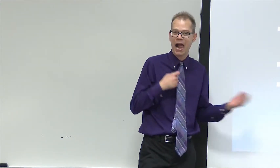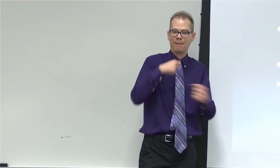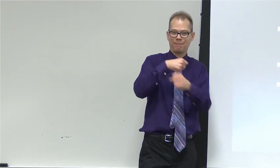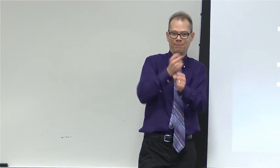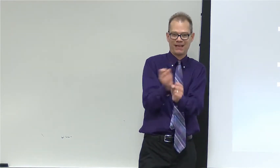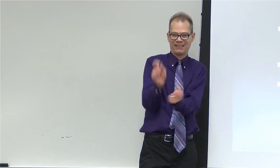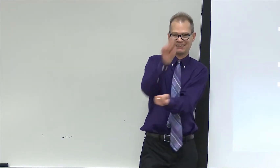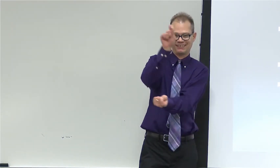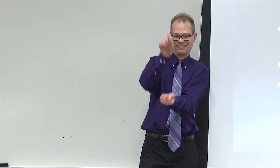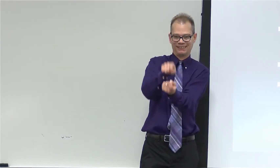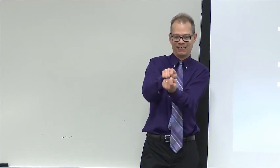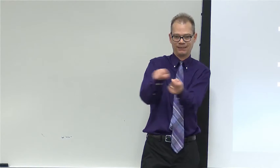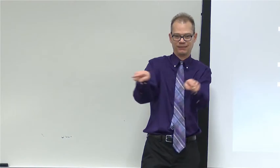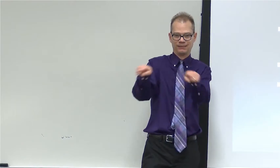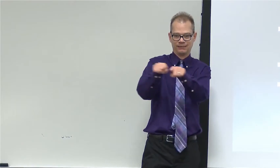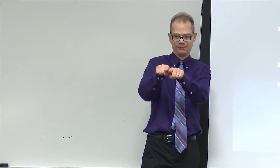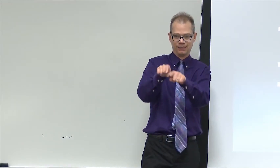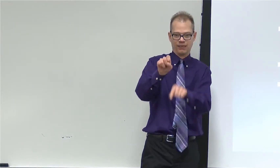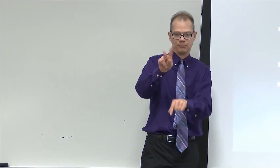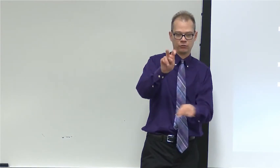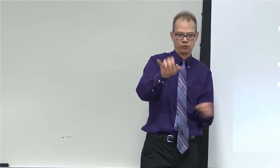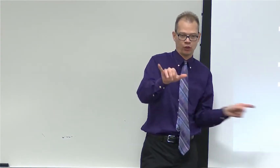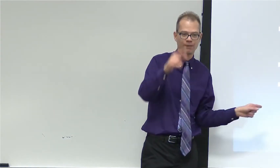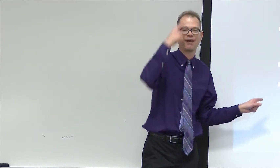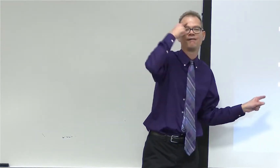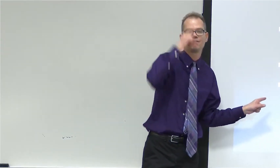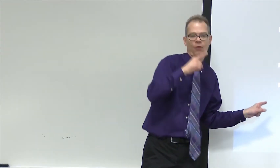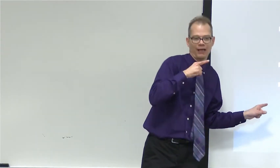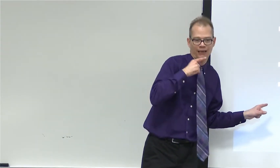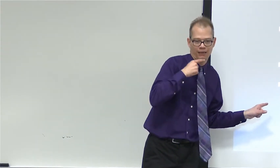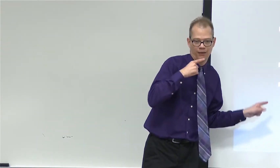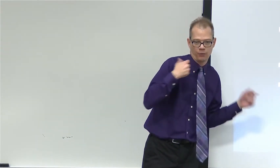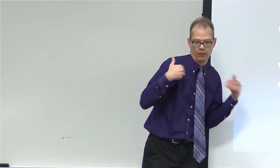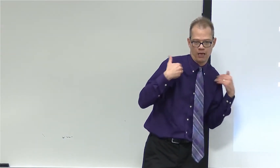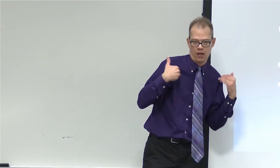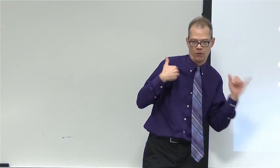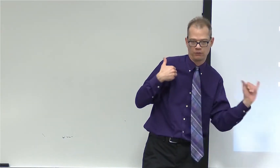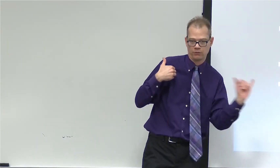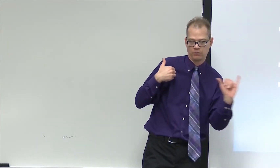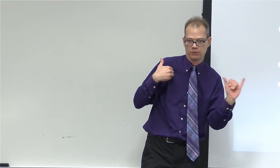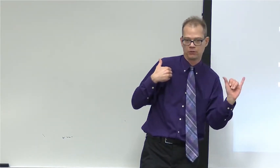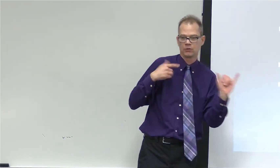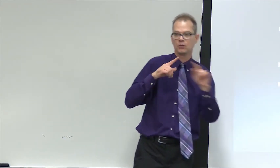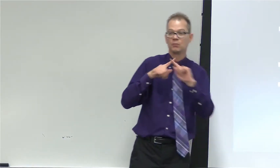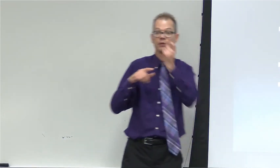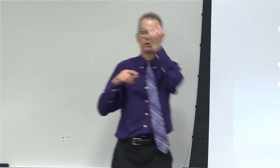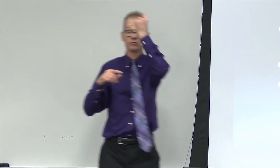And understand, I made exactly the same survey for the hearing adolescents.